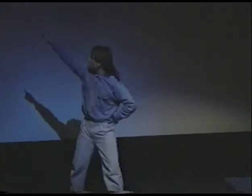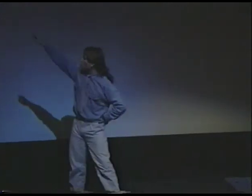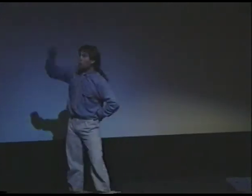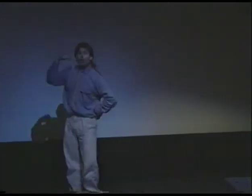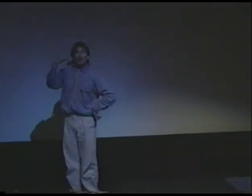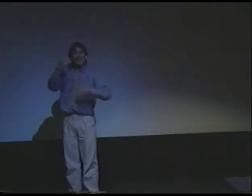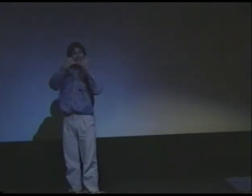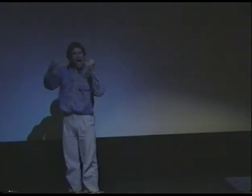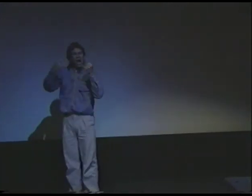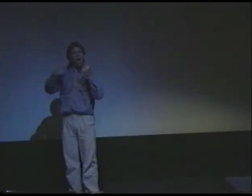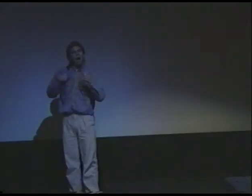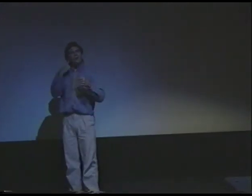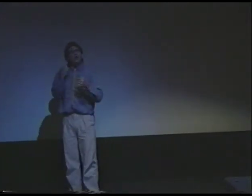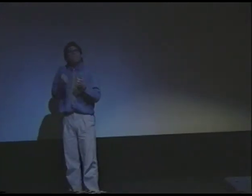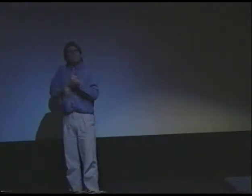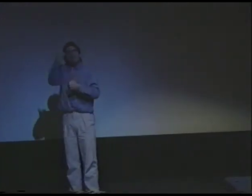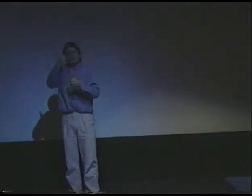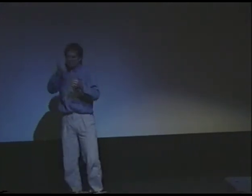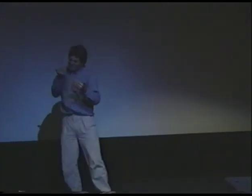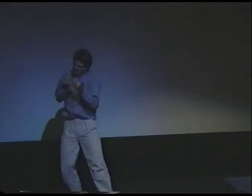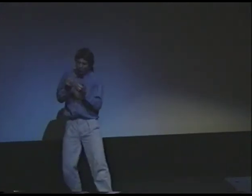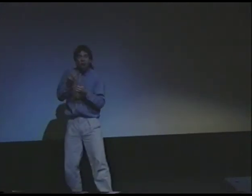OK, that line where I lined it, in my opinion,